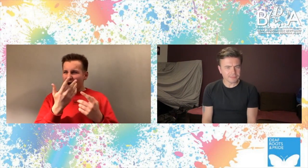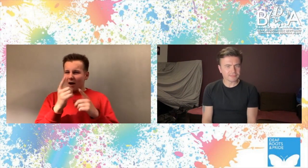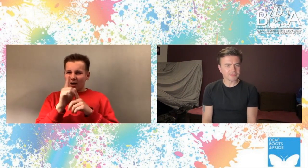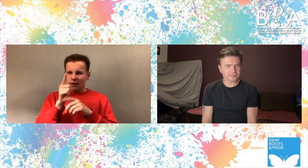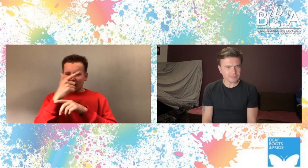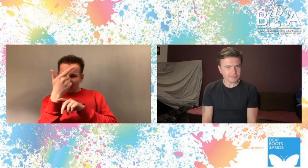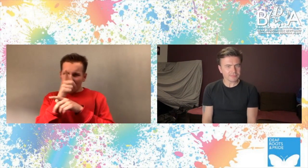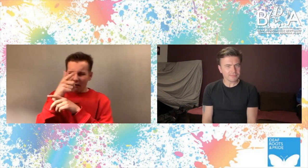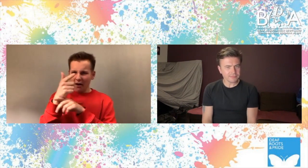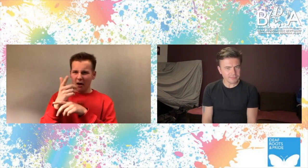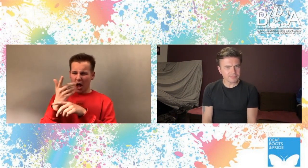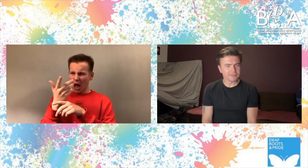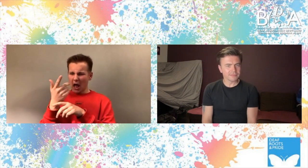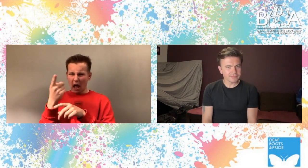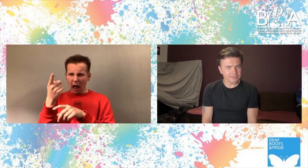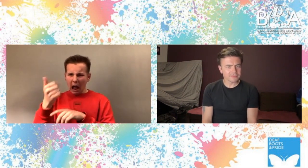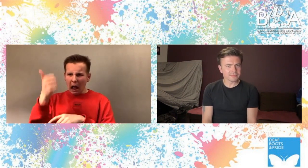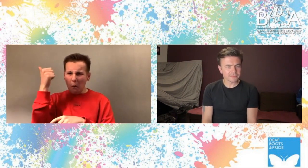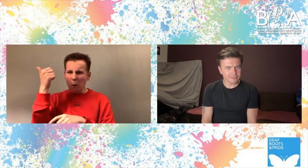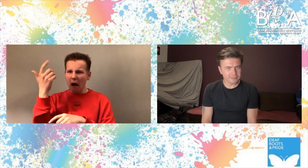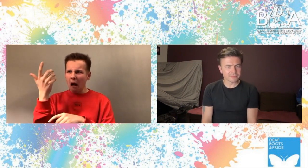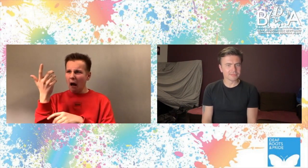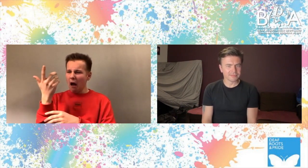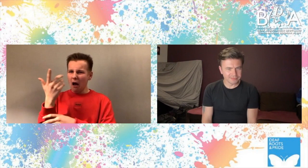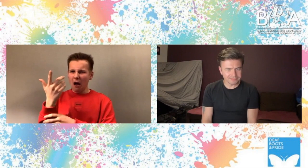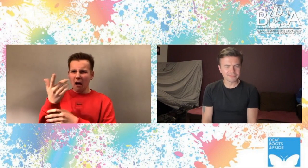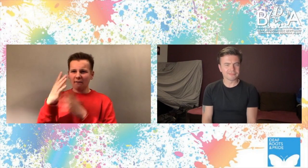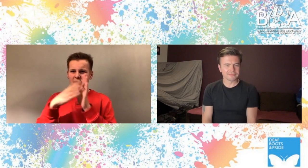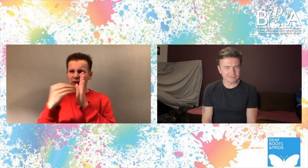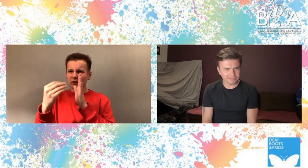cinematography, I’d love the angles that they shoot, and I would wonder how they did that,